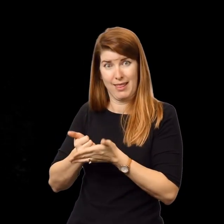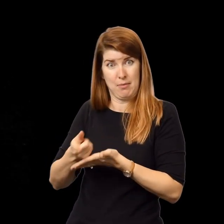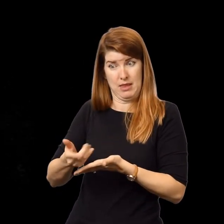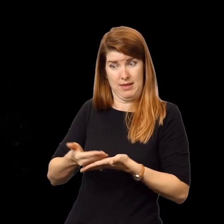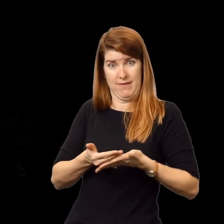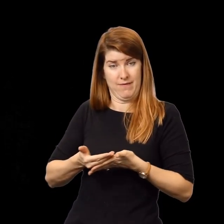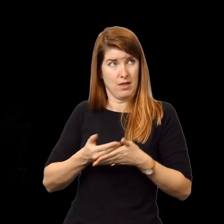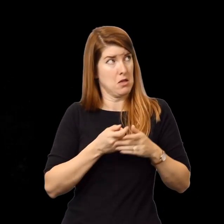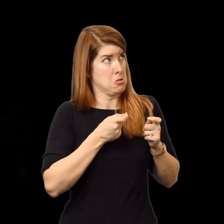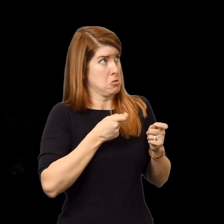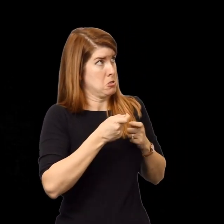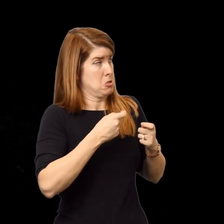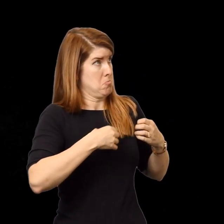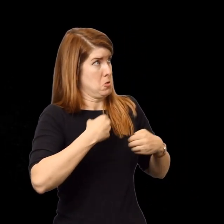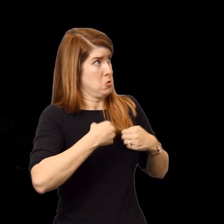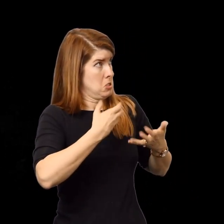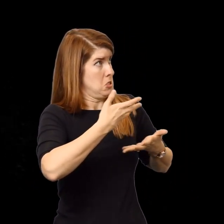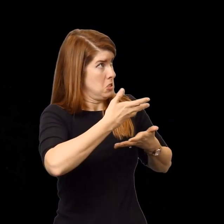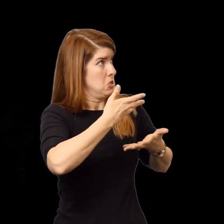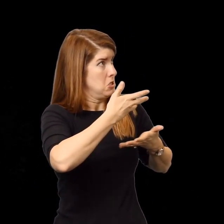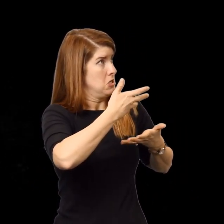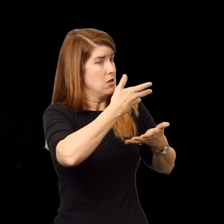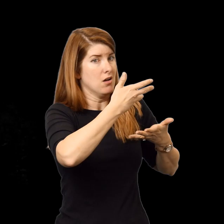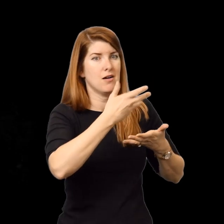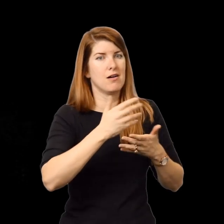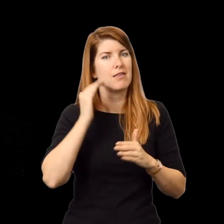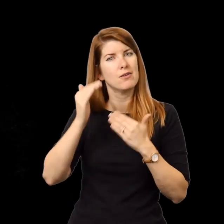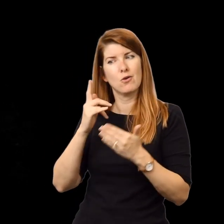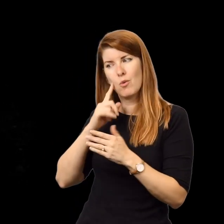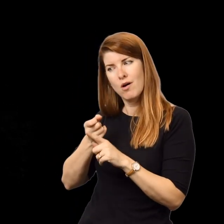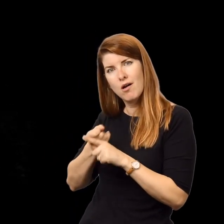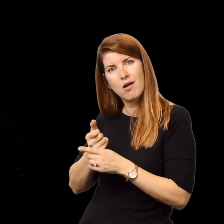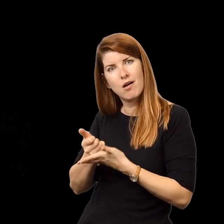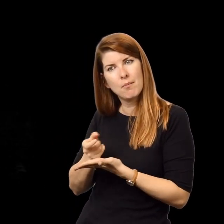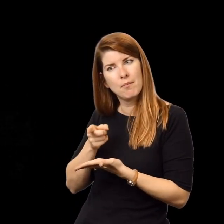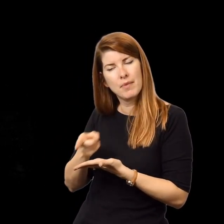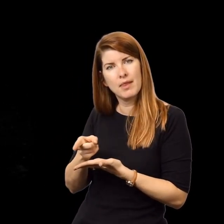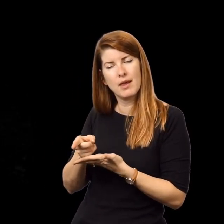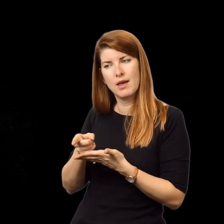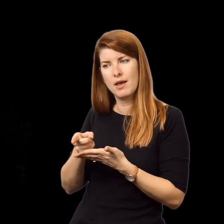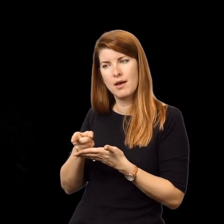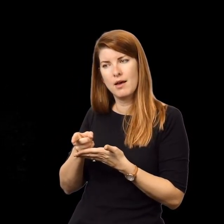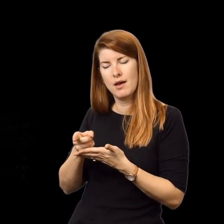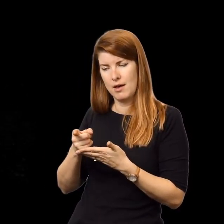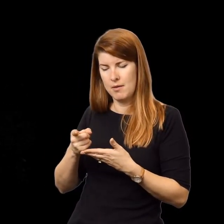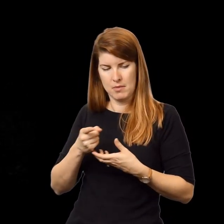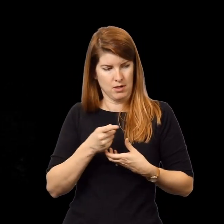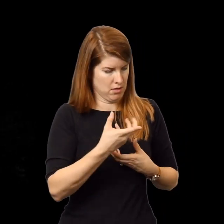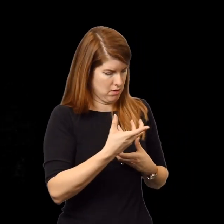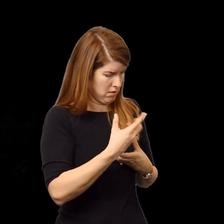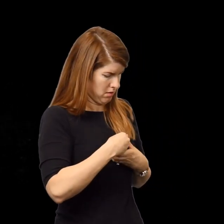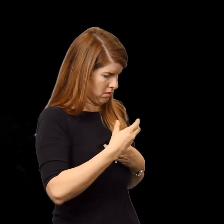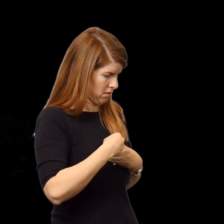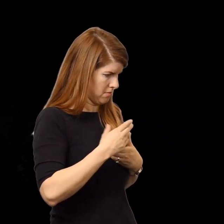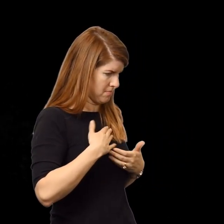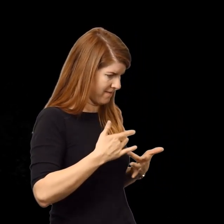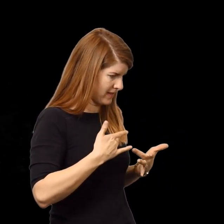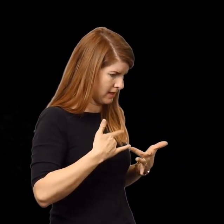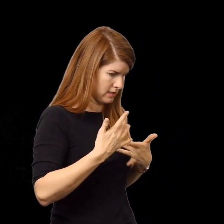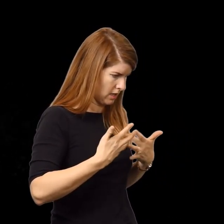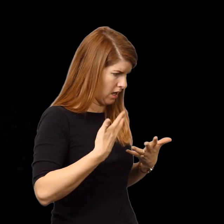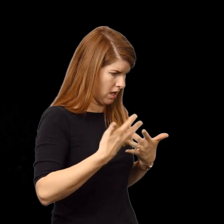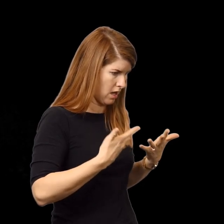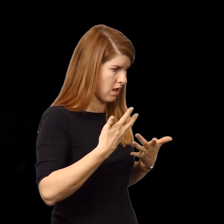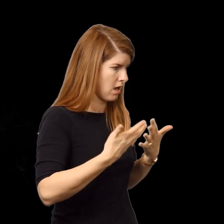that infant manage their emotions, the more the adult helps them handle what they're feeling,